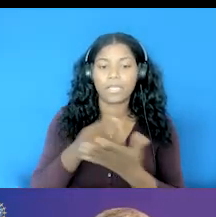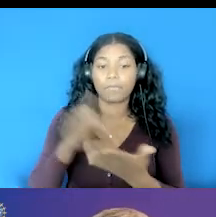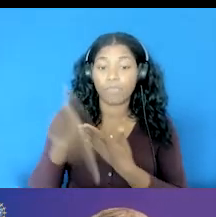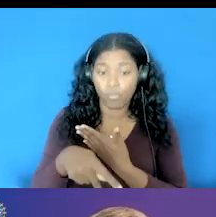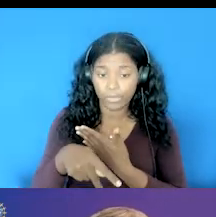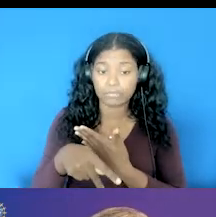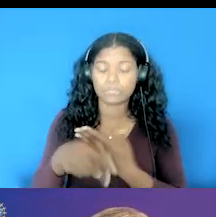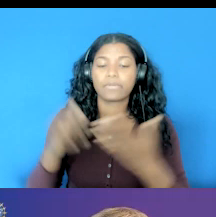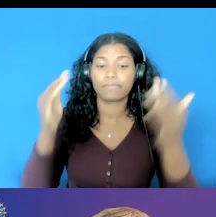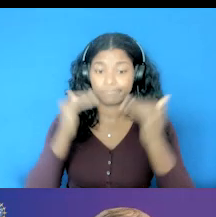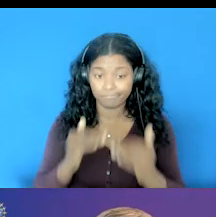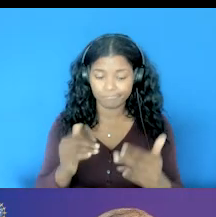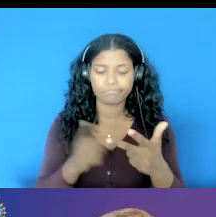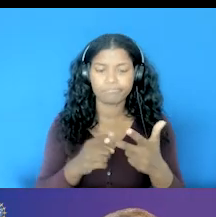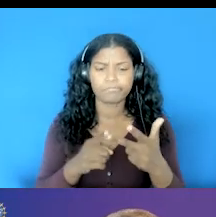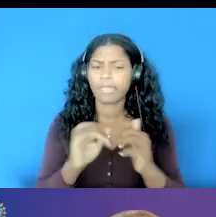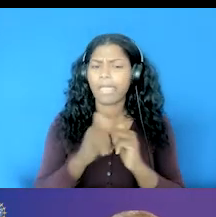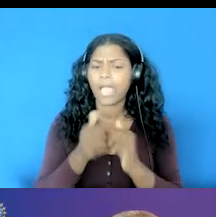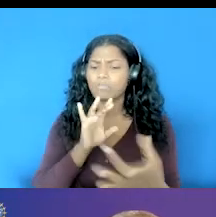on how you can connect with us after this conference.